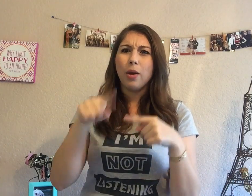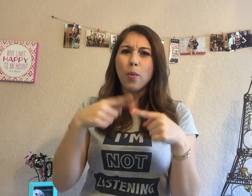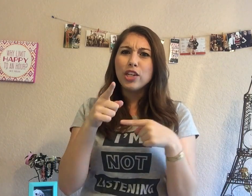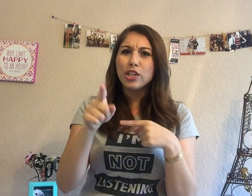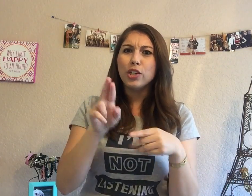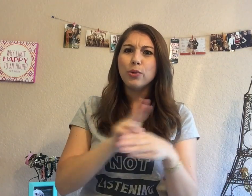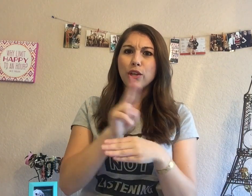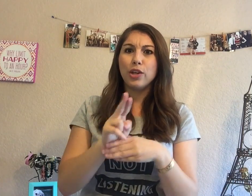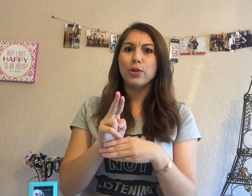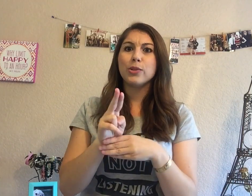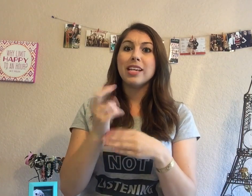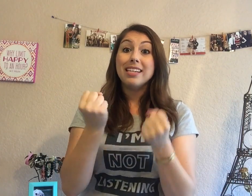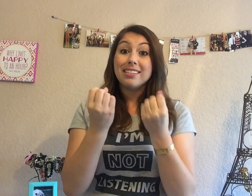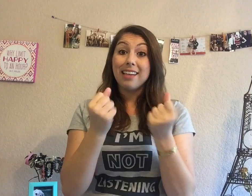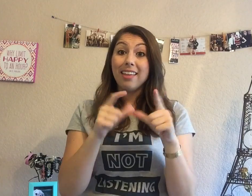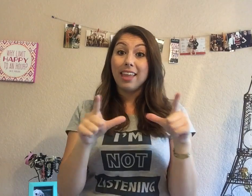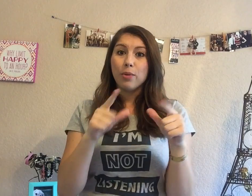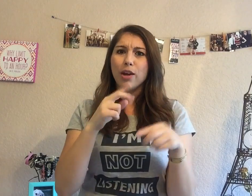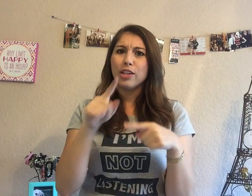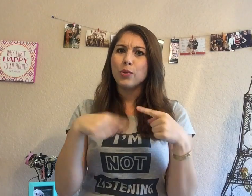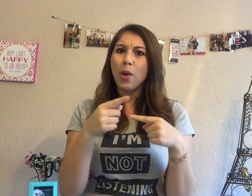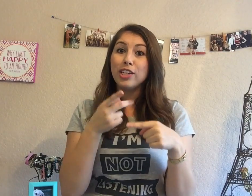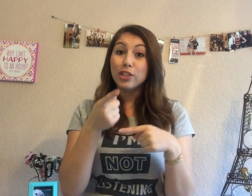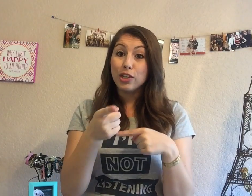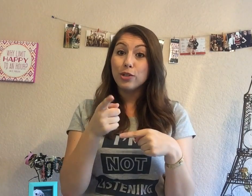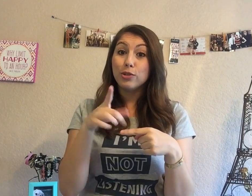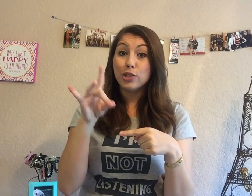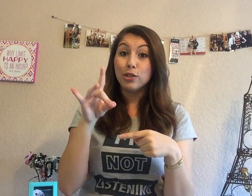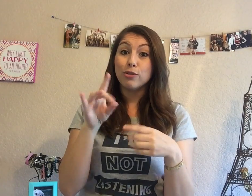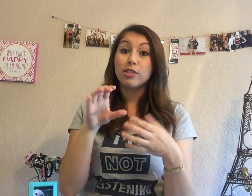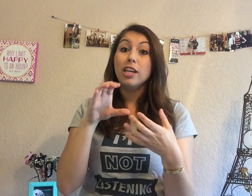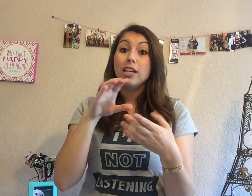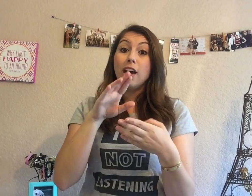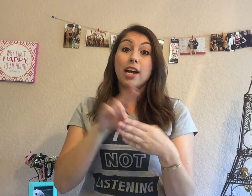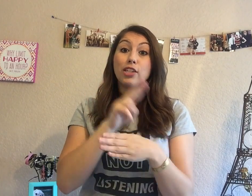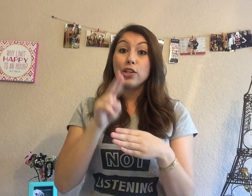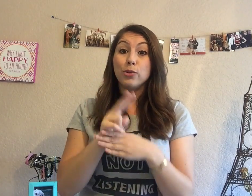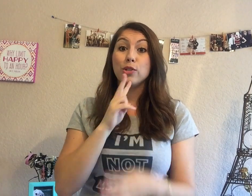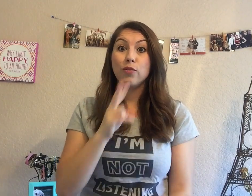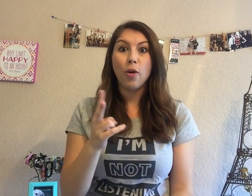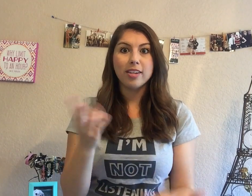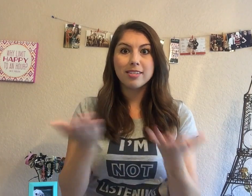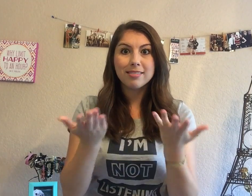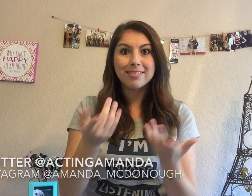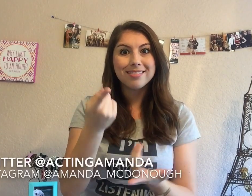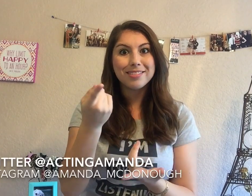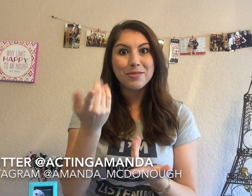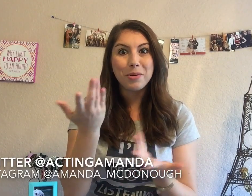When do you use signing language? When do you choose to use your voice? Where are